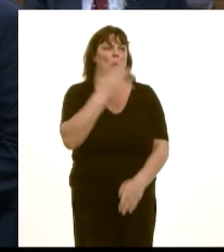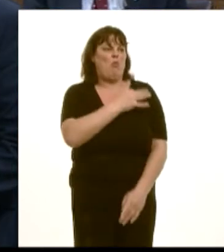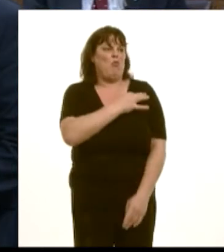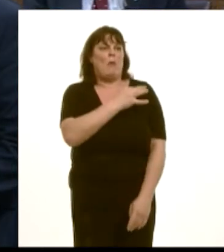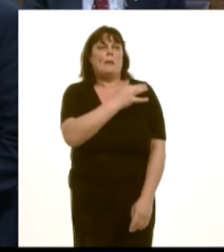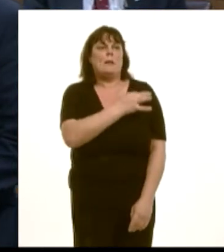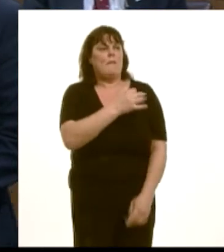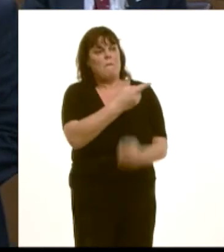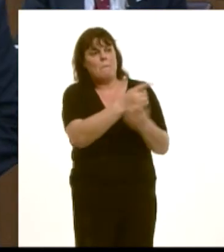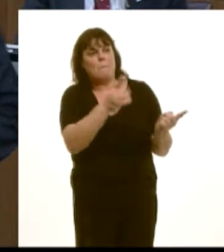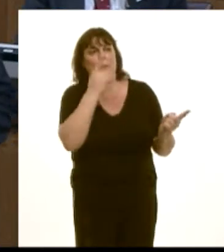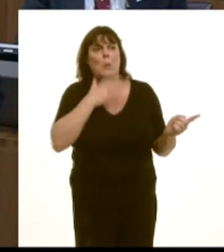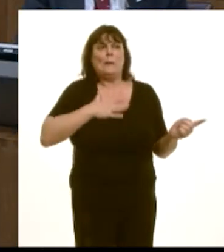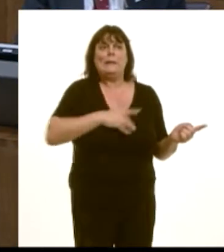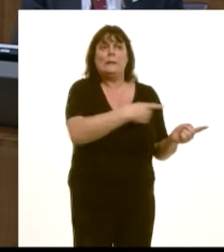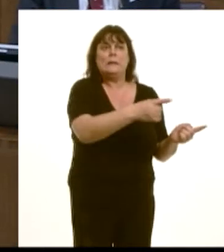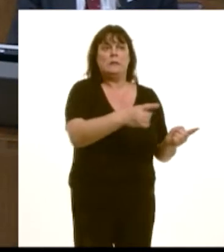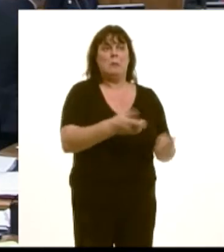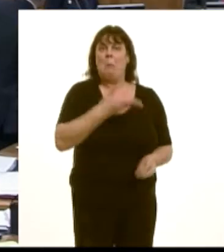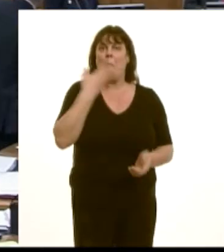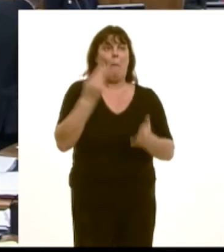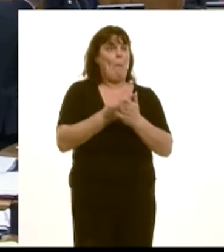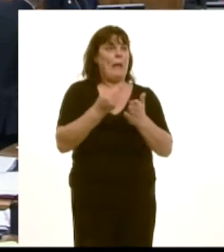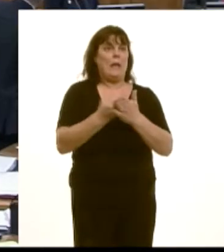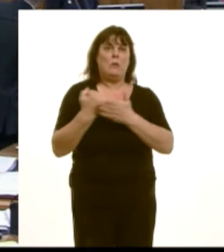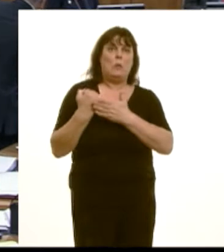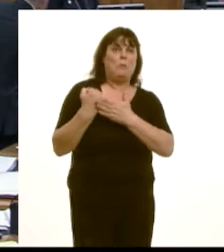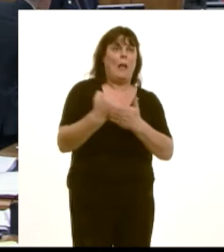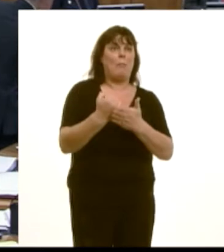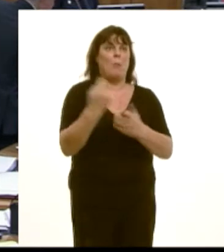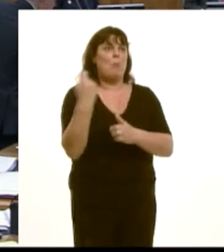who need it, money is not being made available for prosecutions and my great fear is that